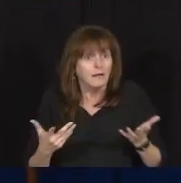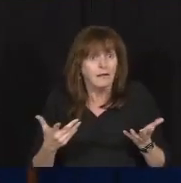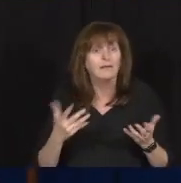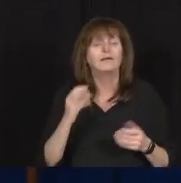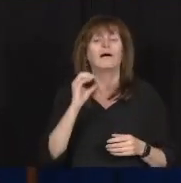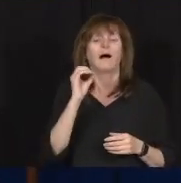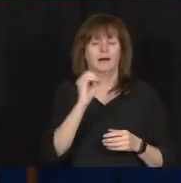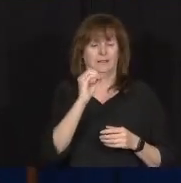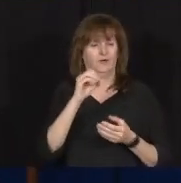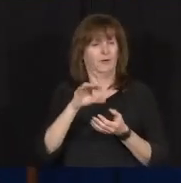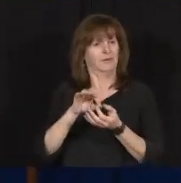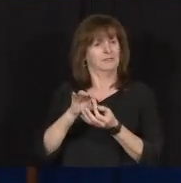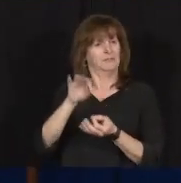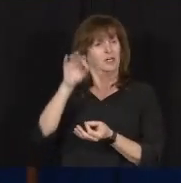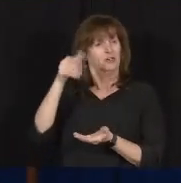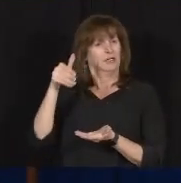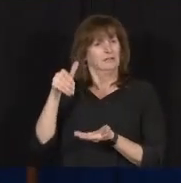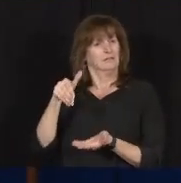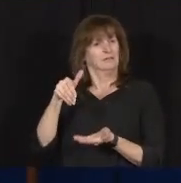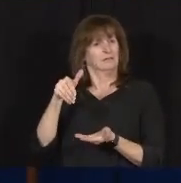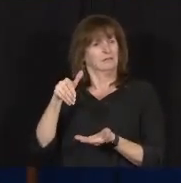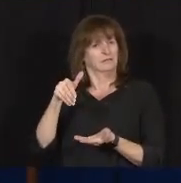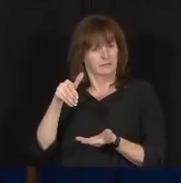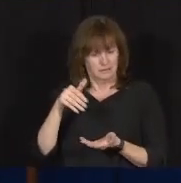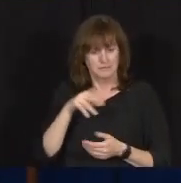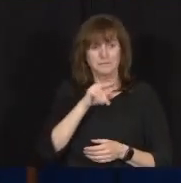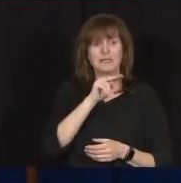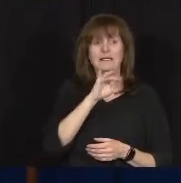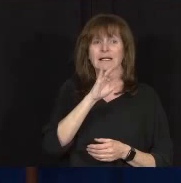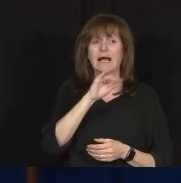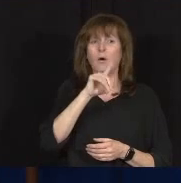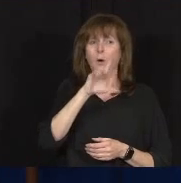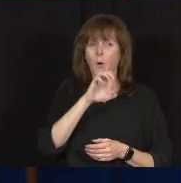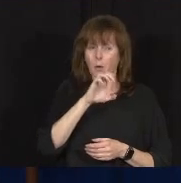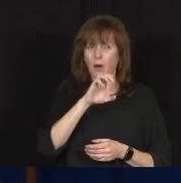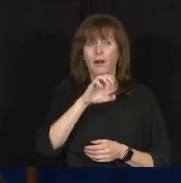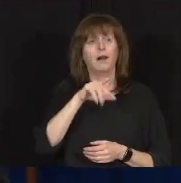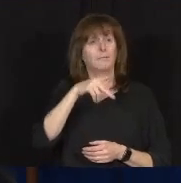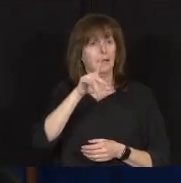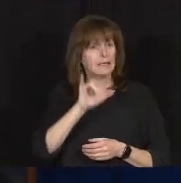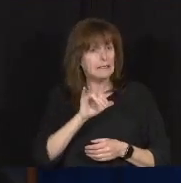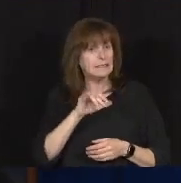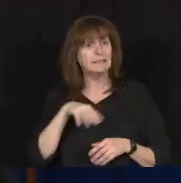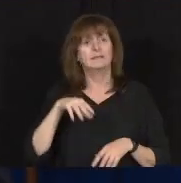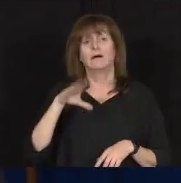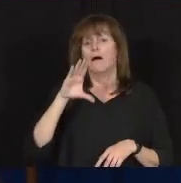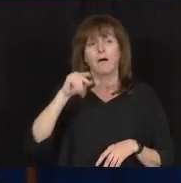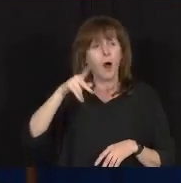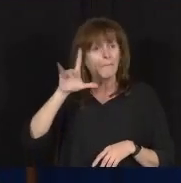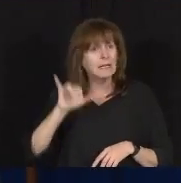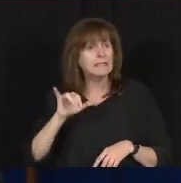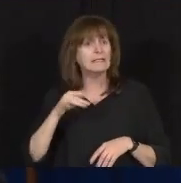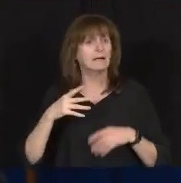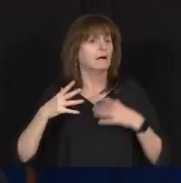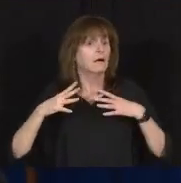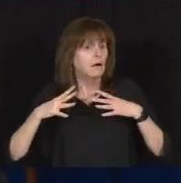D ifferent apparel c ompanies have banded together to make thousands of masks